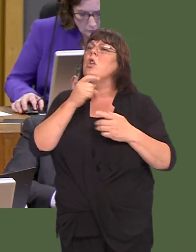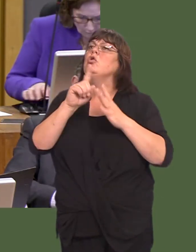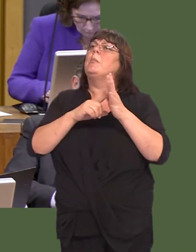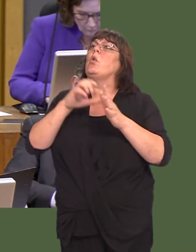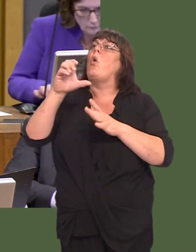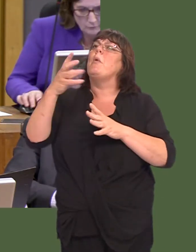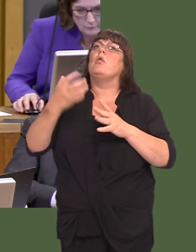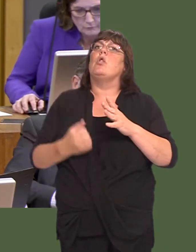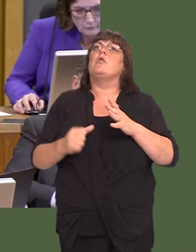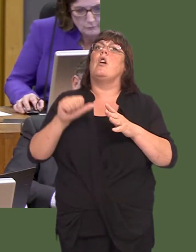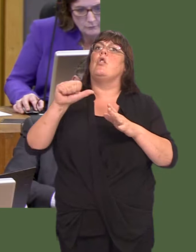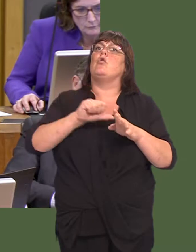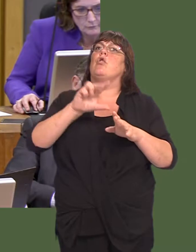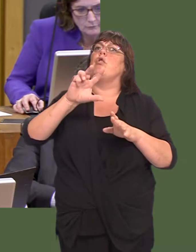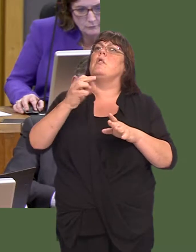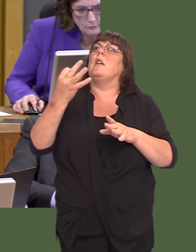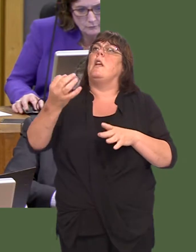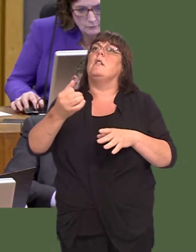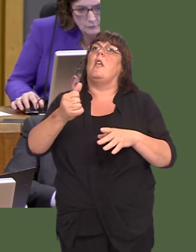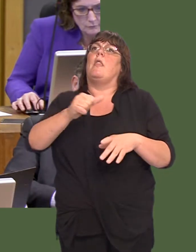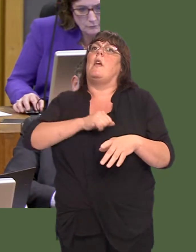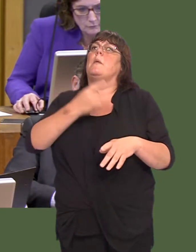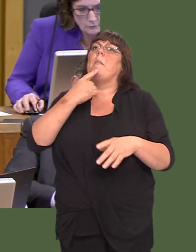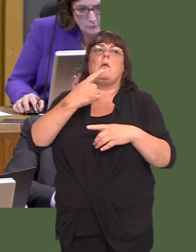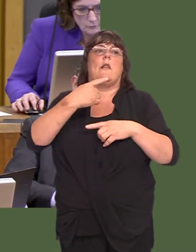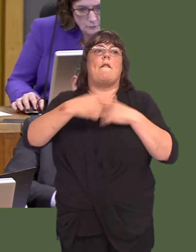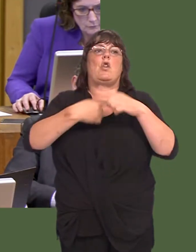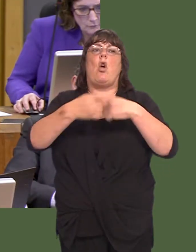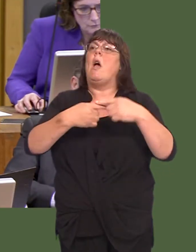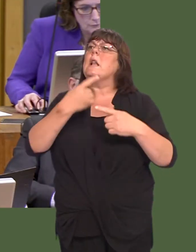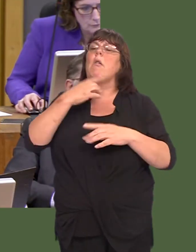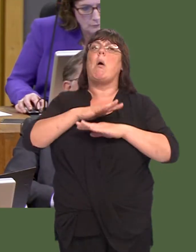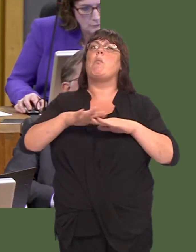£138,000 each year, and house prices in Wales are averaging £175,000 a year.